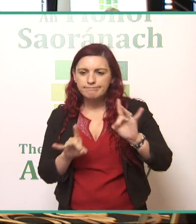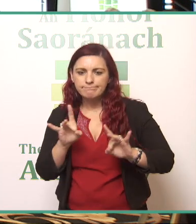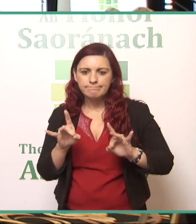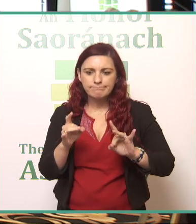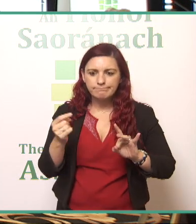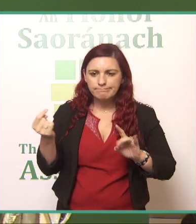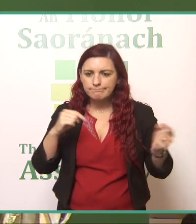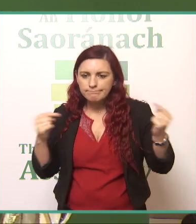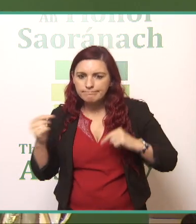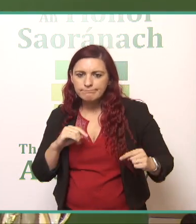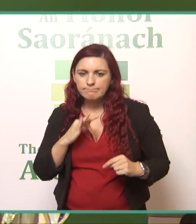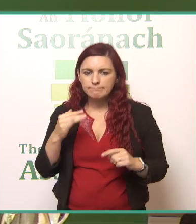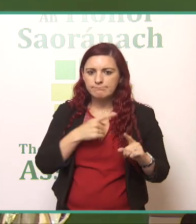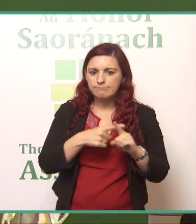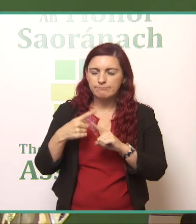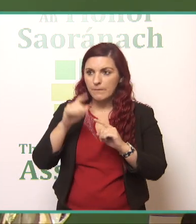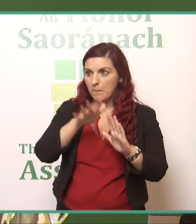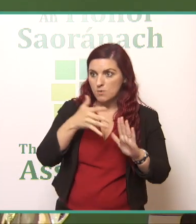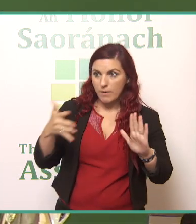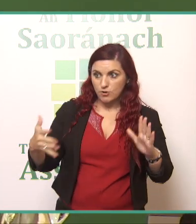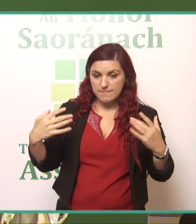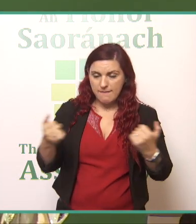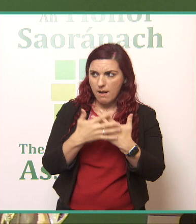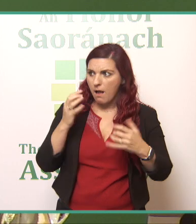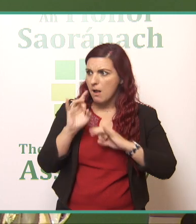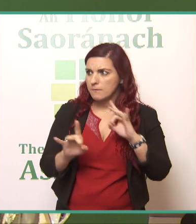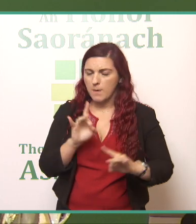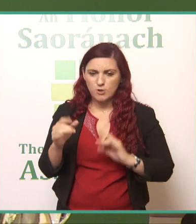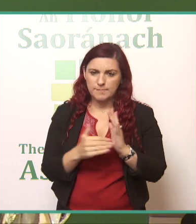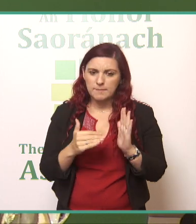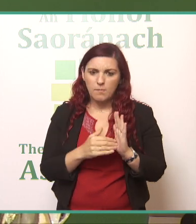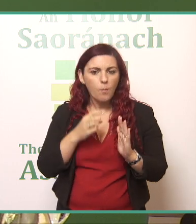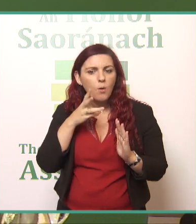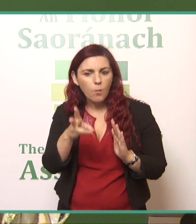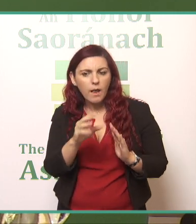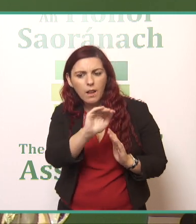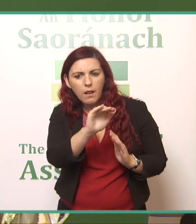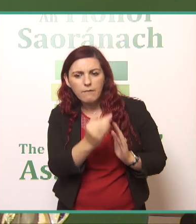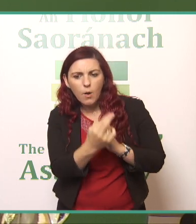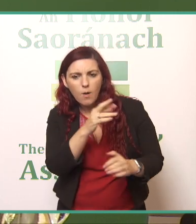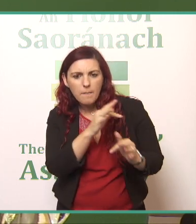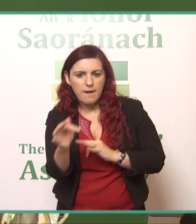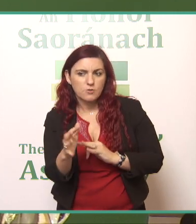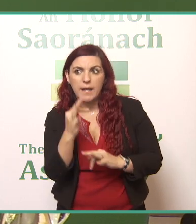through the Google spreadsheet but again we will follow up on anything we don't get coverage now